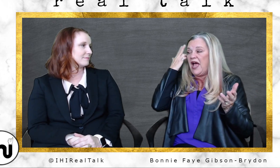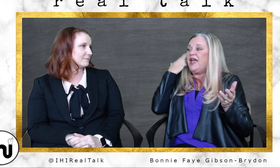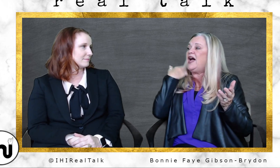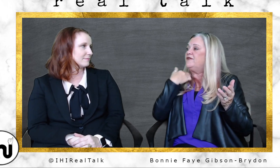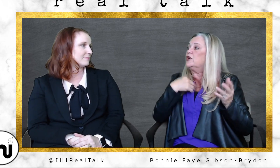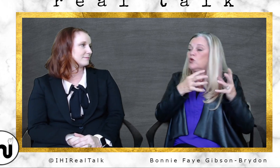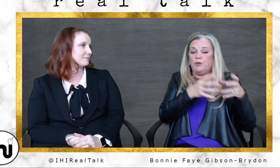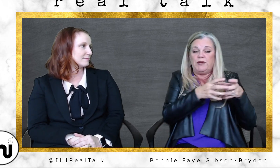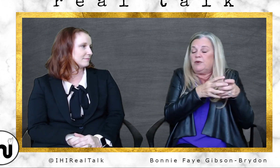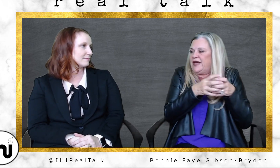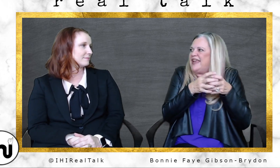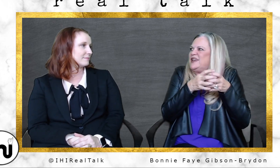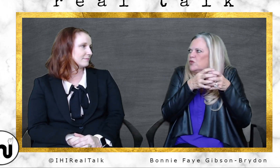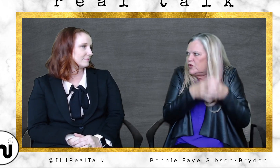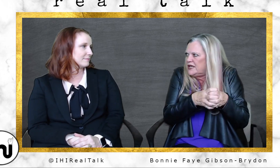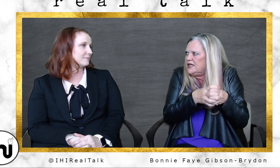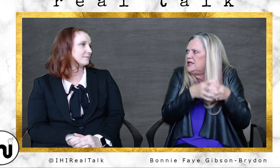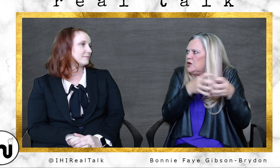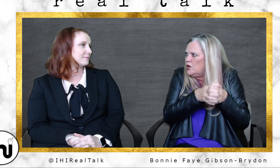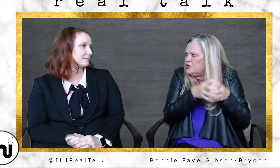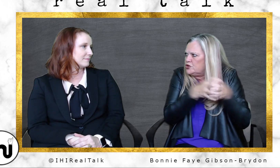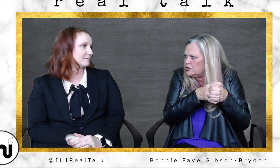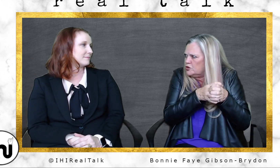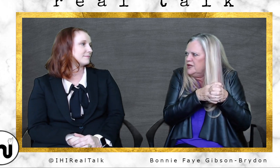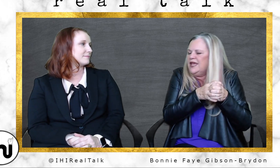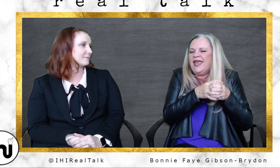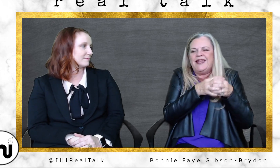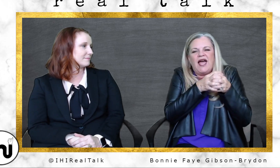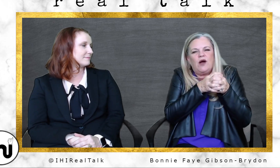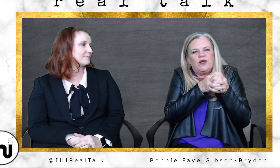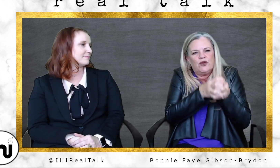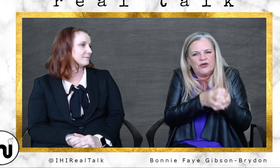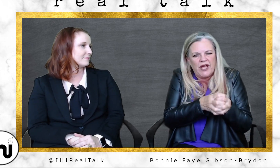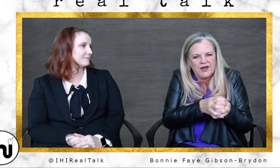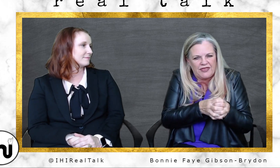have a group of people that I get really close to and how we learn how to think